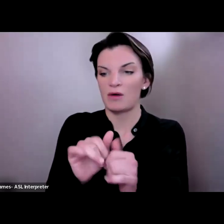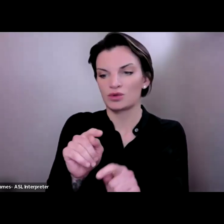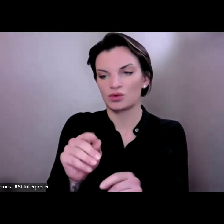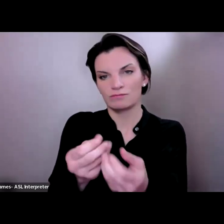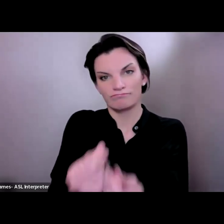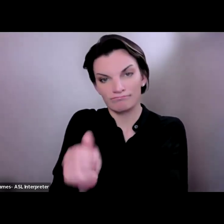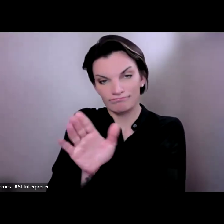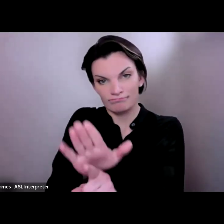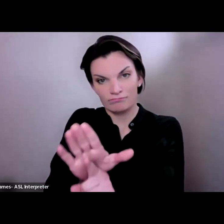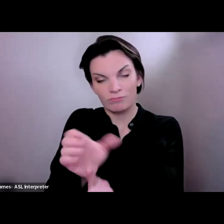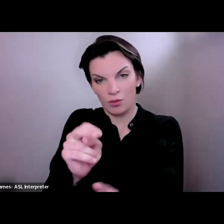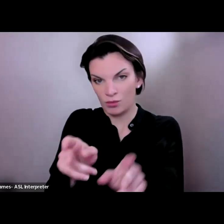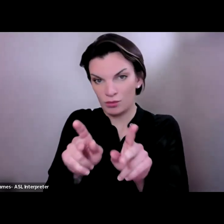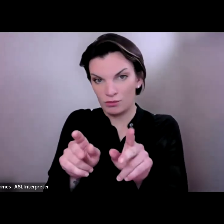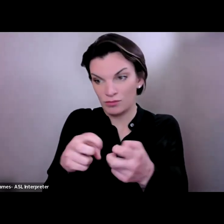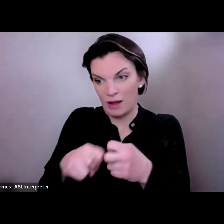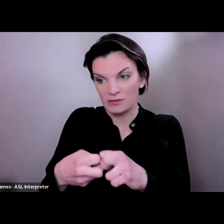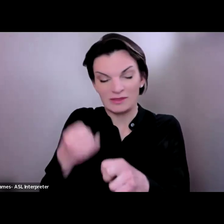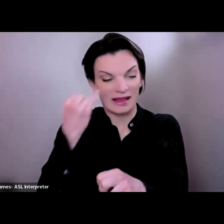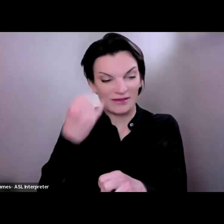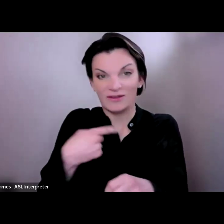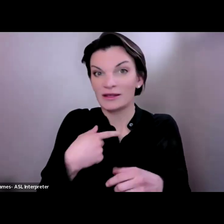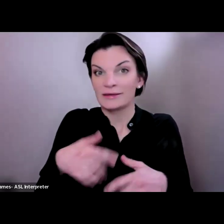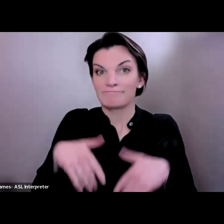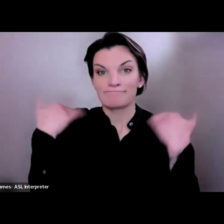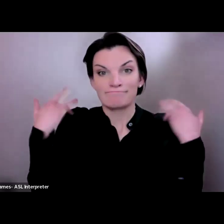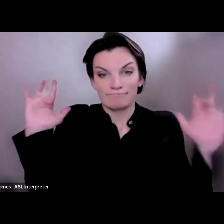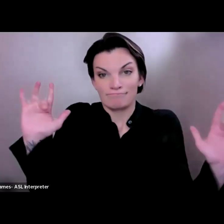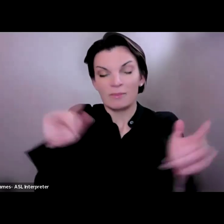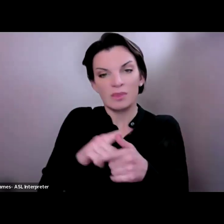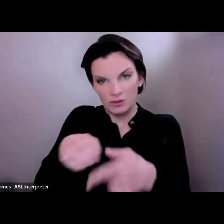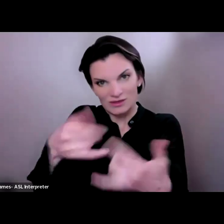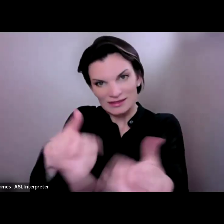ways that if we go away someday, they still have the ability to navigate them. We have a peer run